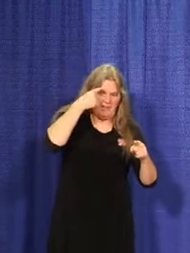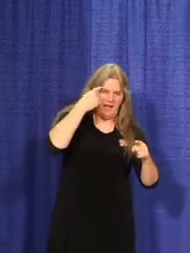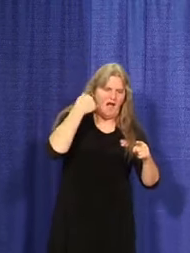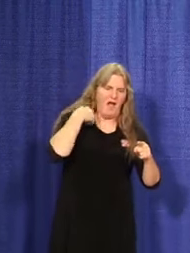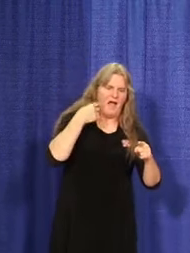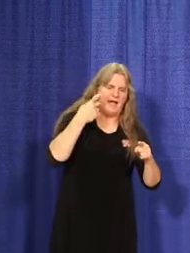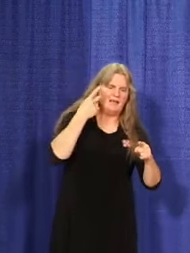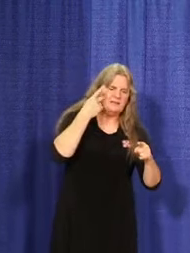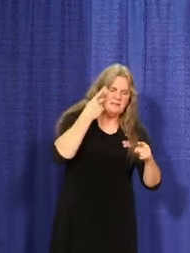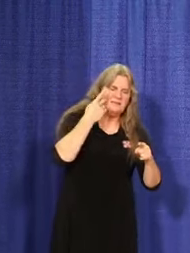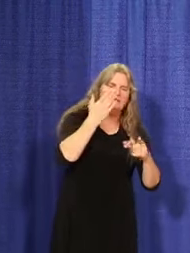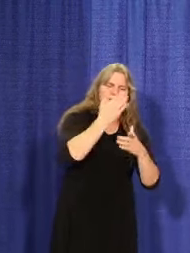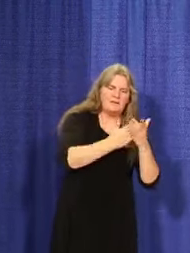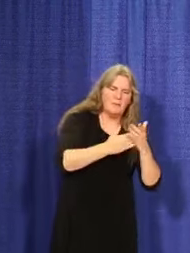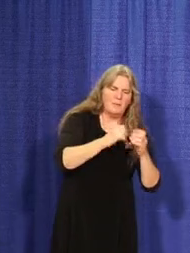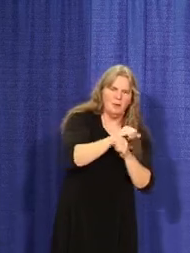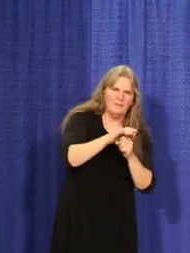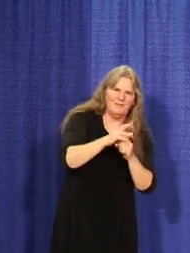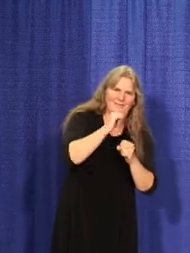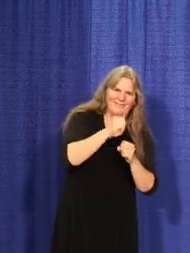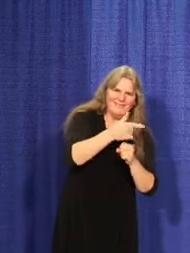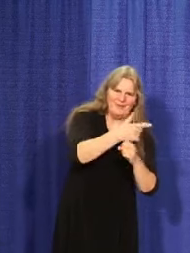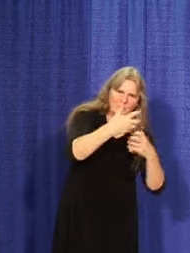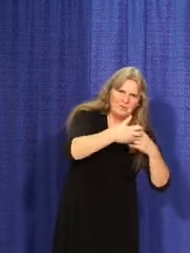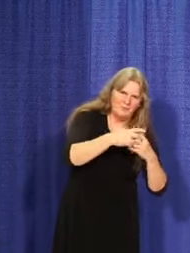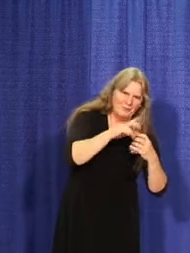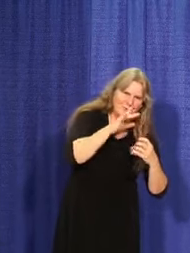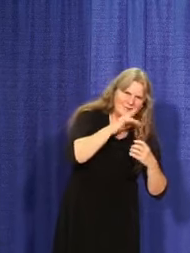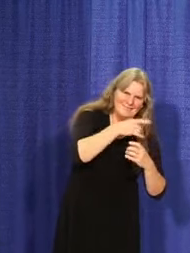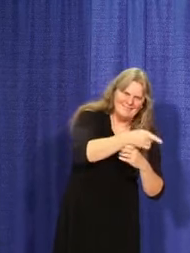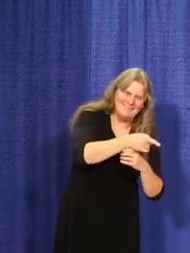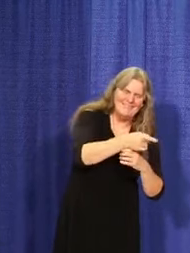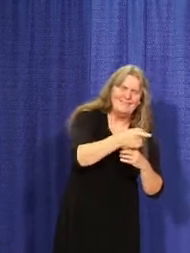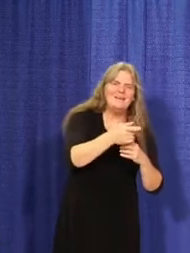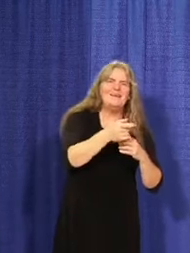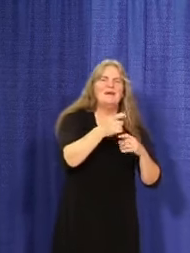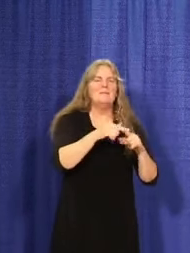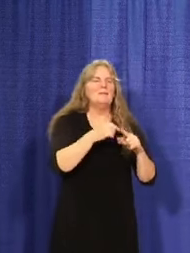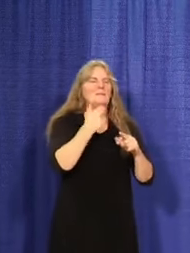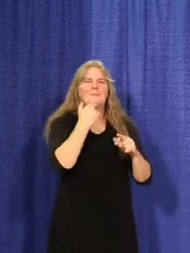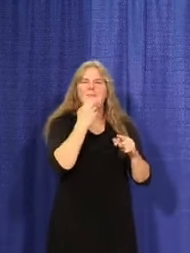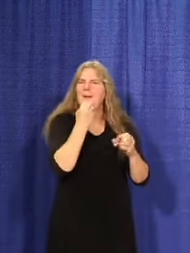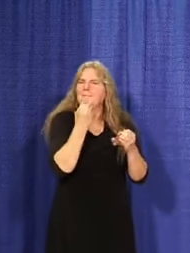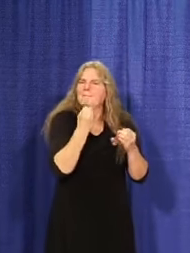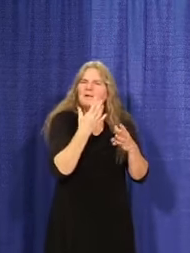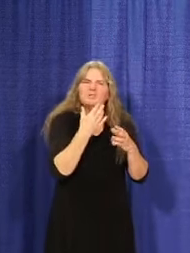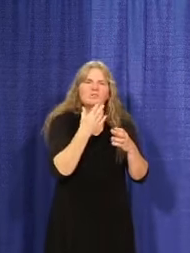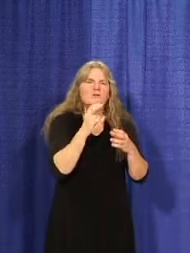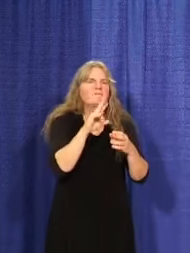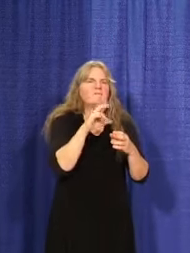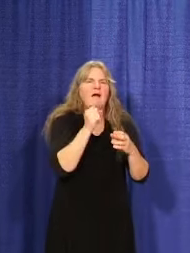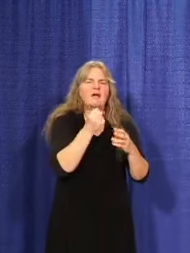but I'm not sure. And again, there is so little here that I can't really get by good picture of what it looks